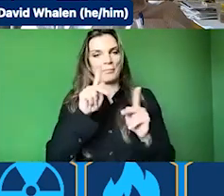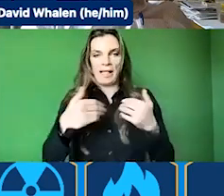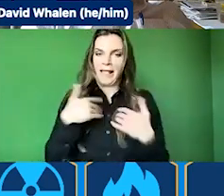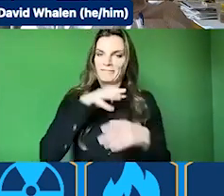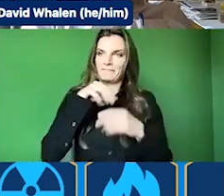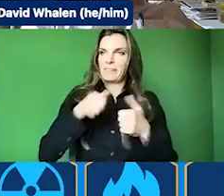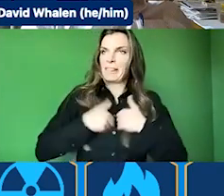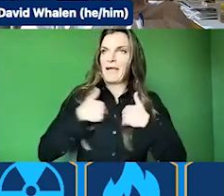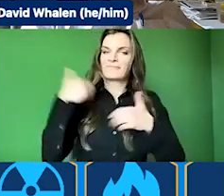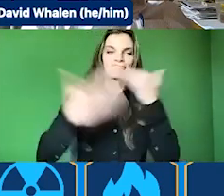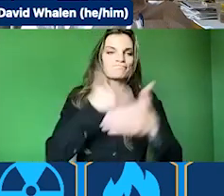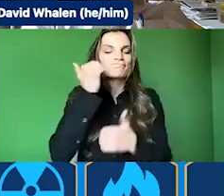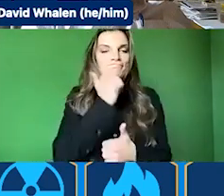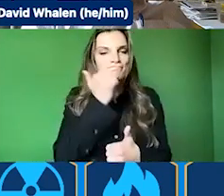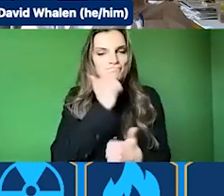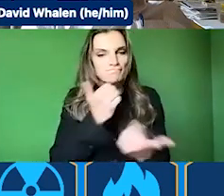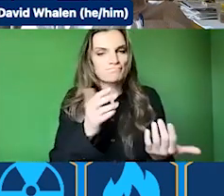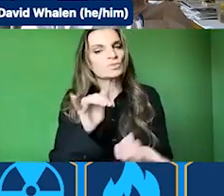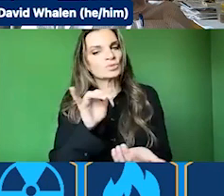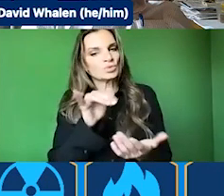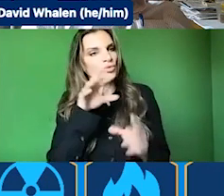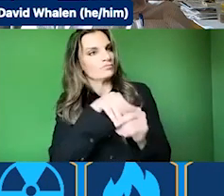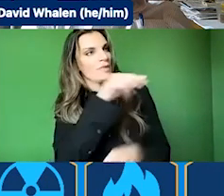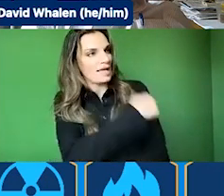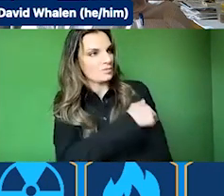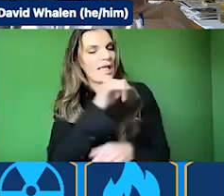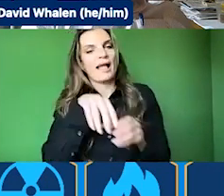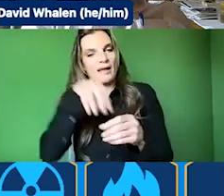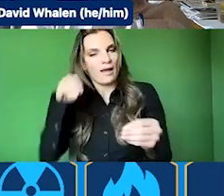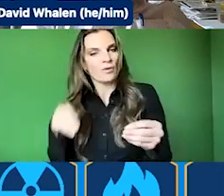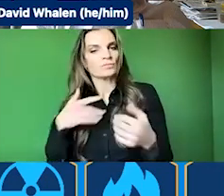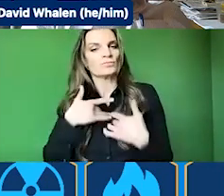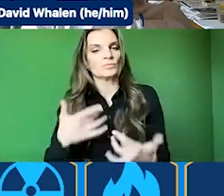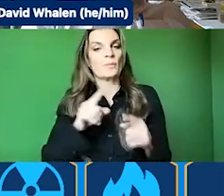is often we are in segregated communities. So how can we make